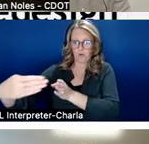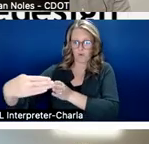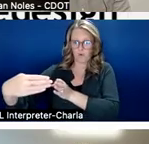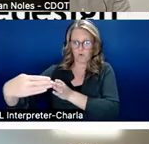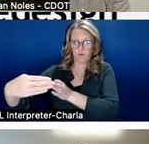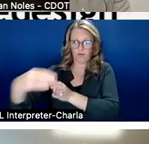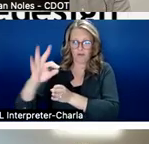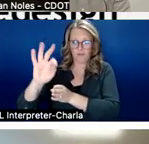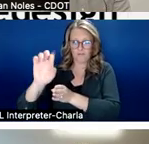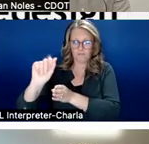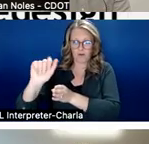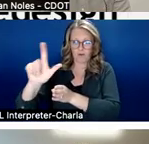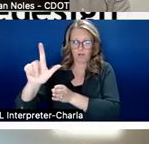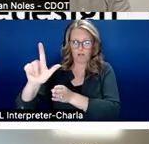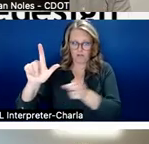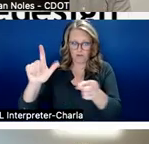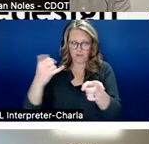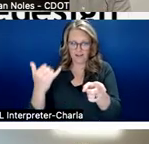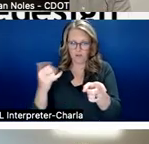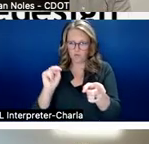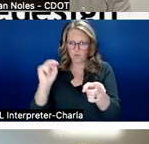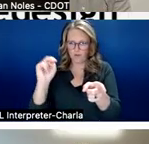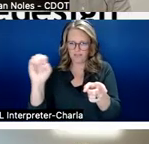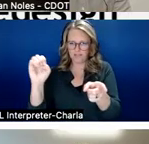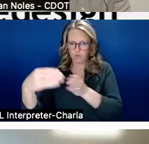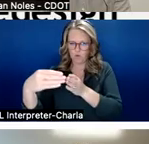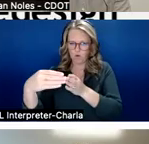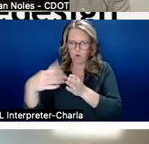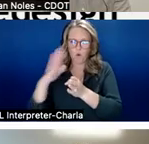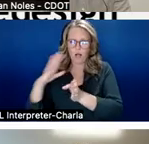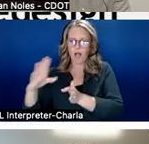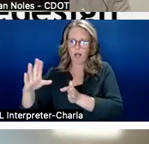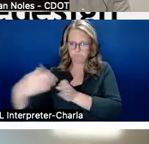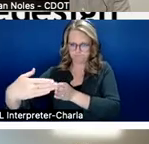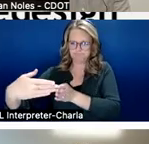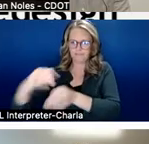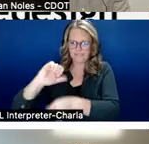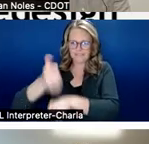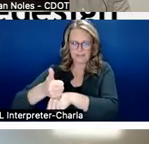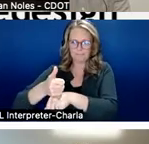This is the northeast corner to build that station area where you see number one.